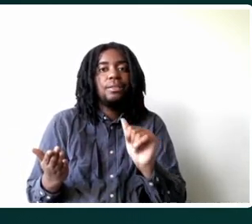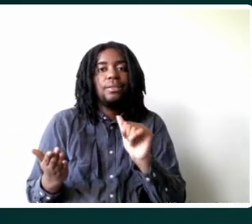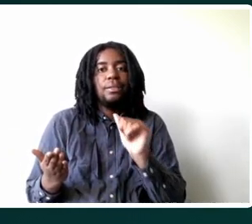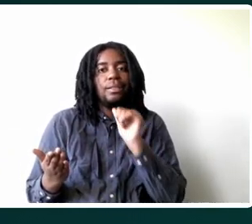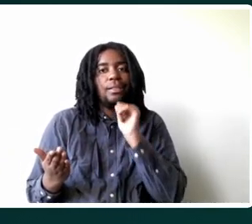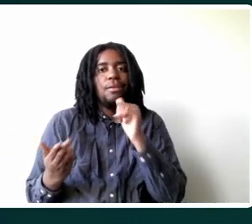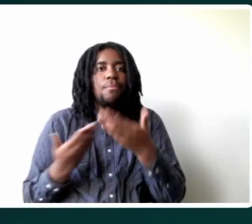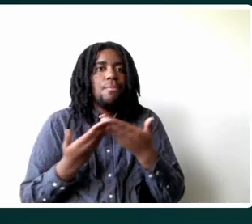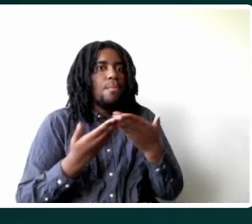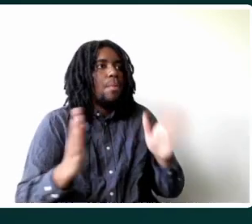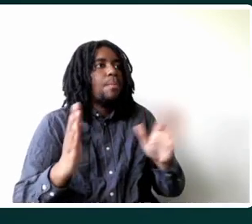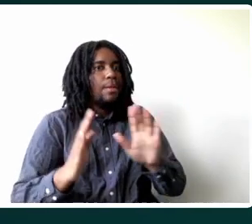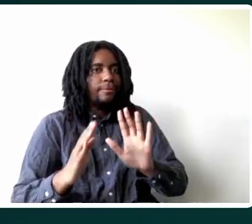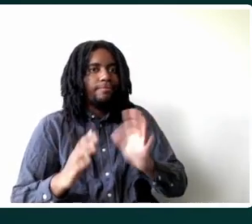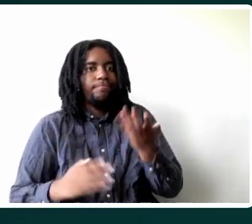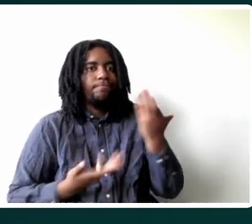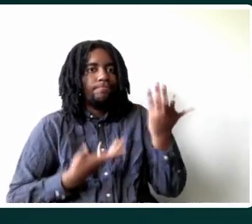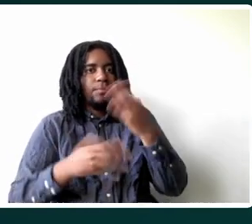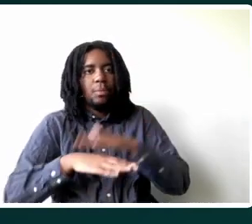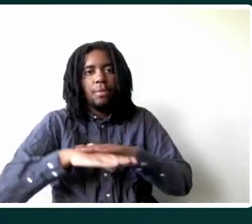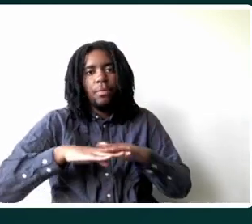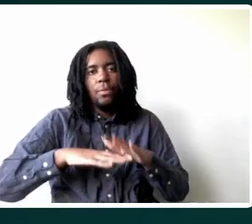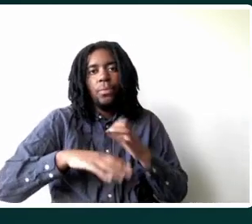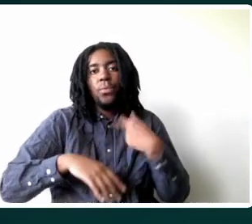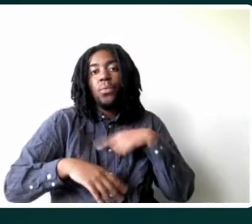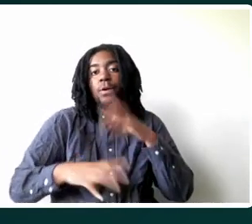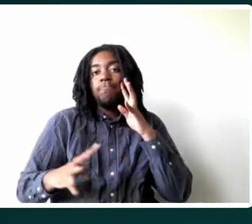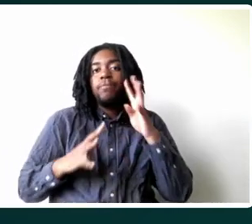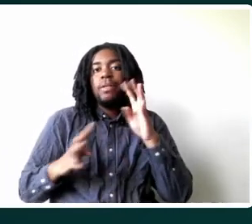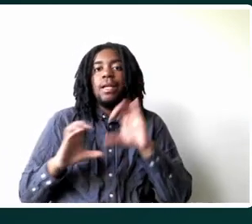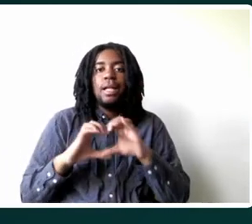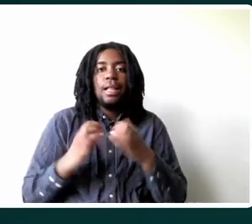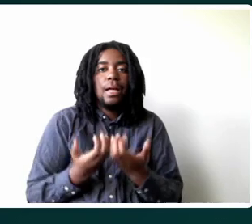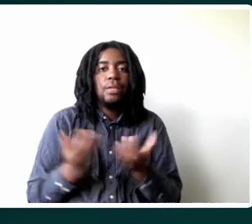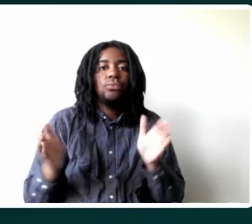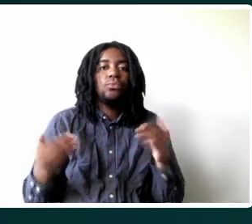We created actually a Google Classroom, which is another, you know, it's a little bit of a school